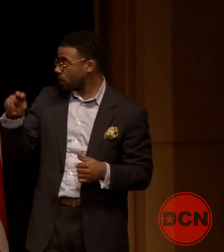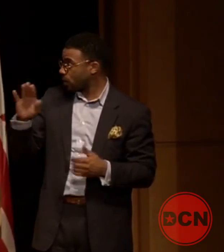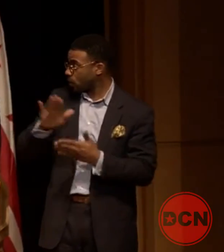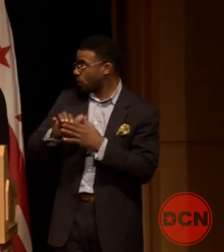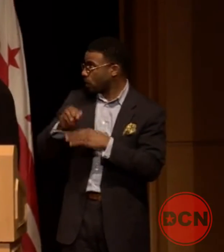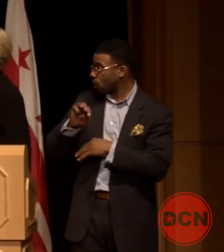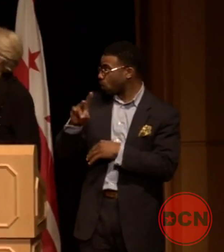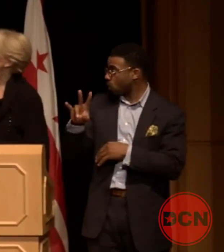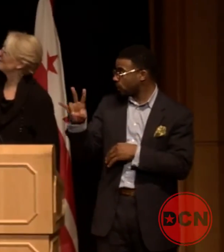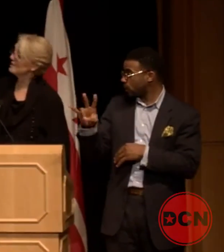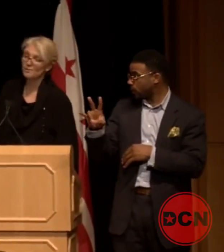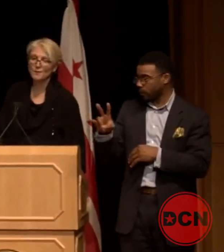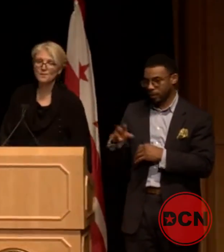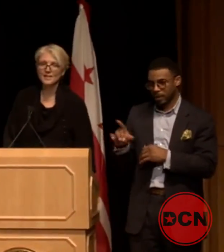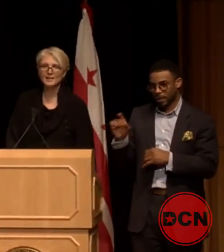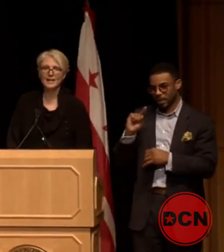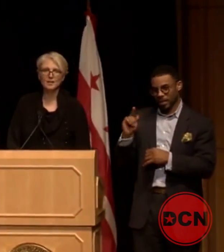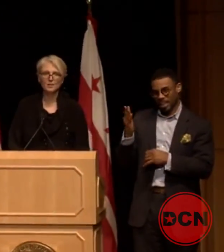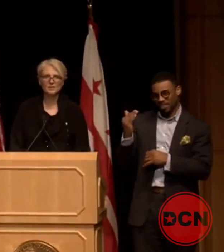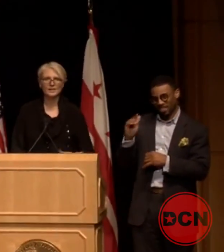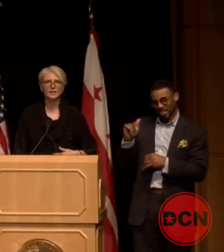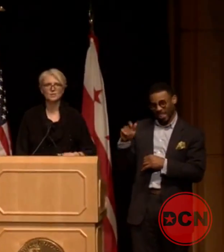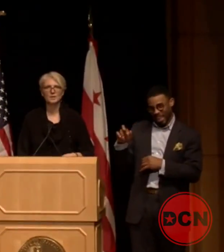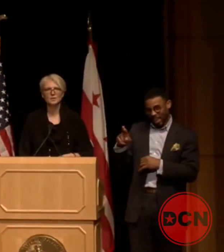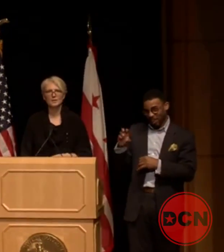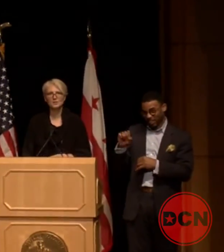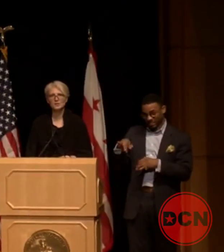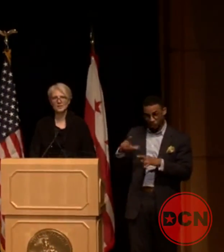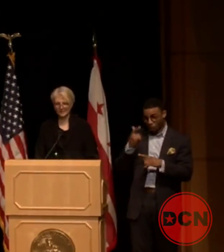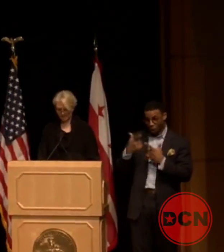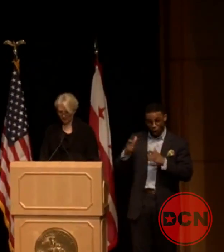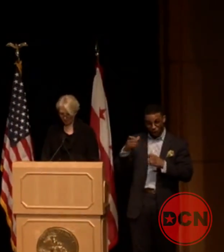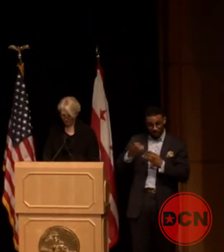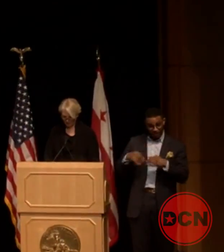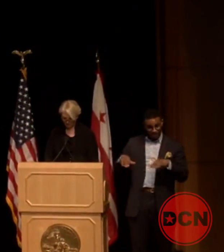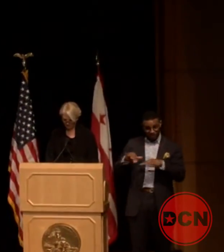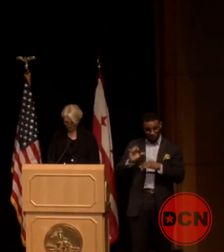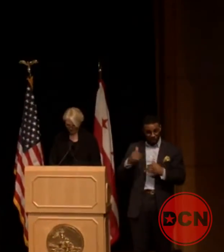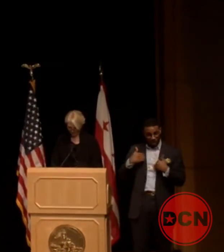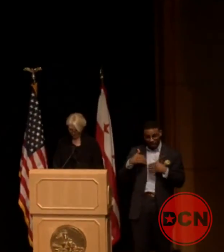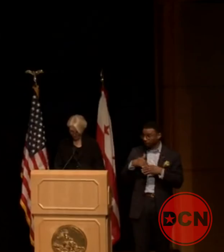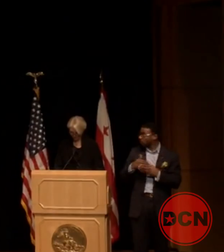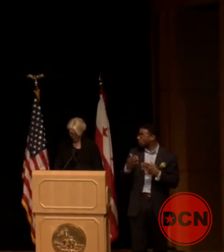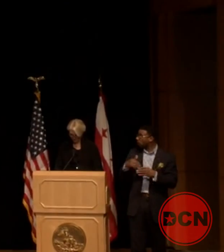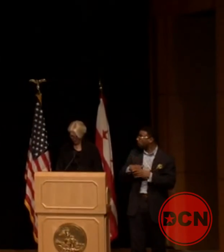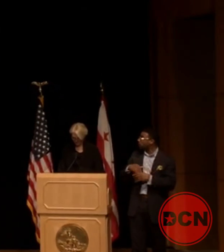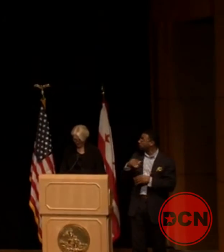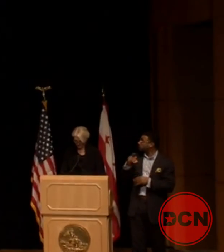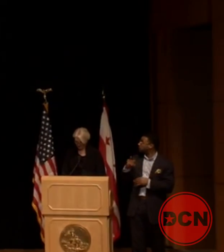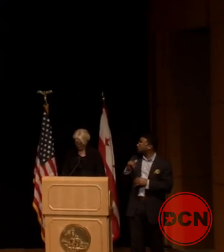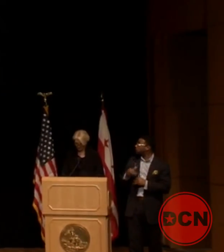FIRST FLETCHER JOHNSON IS A 15-ACRE SITE ONE OF THE LARGEST SITES THAT WE HAVE OFFERING YOU TODAY.